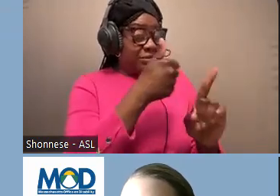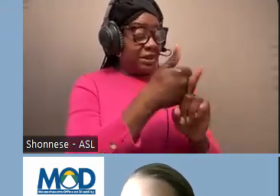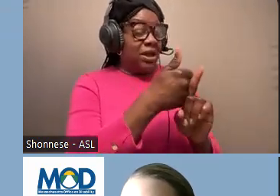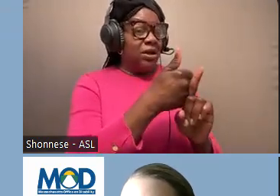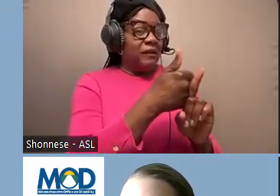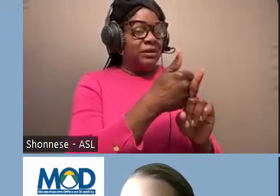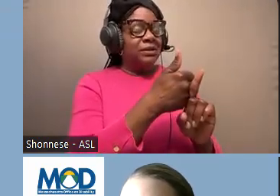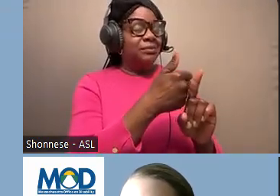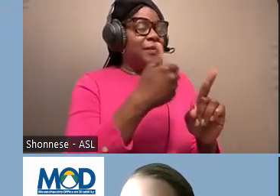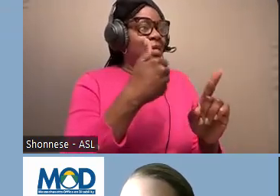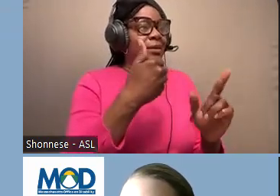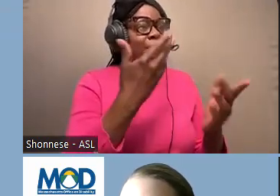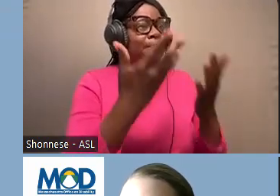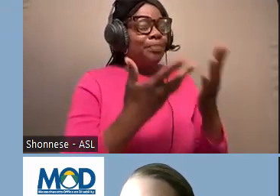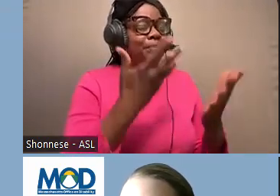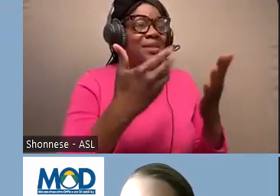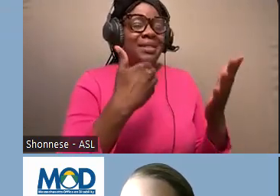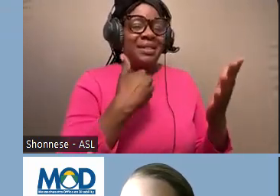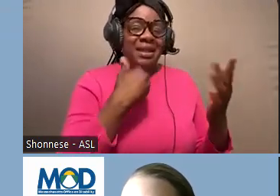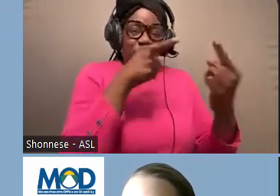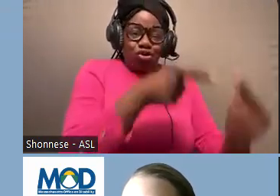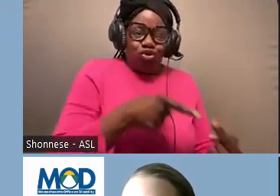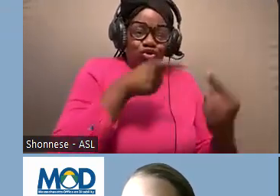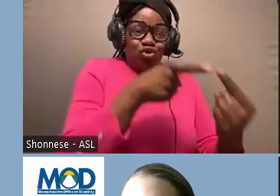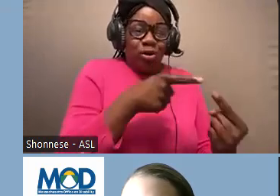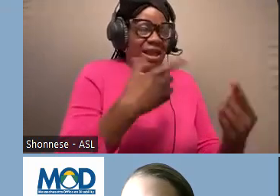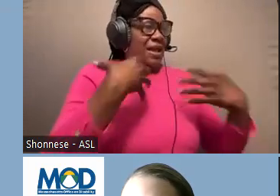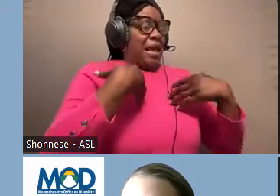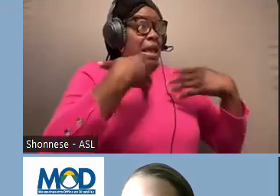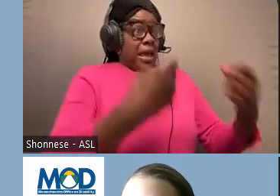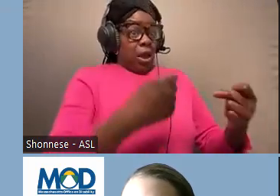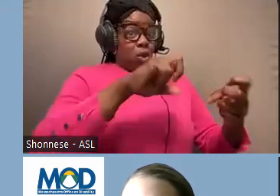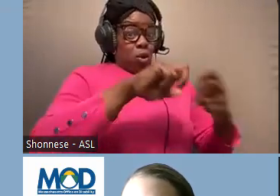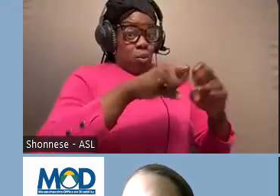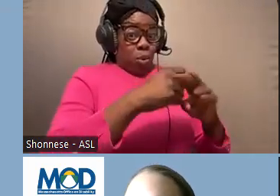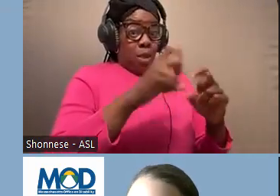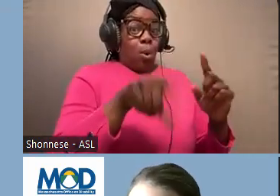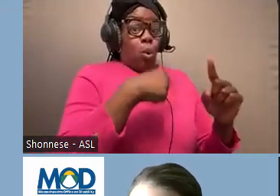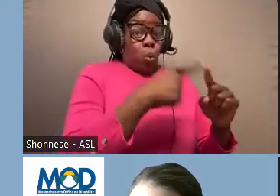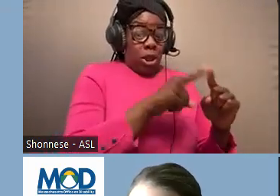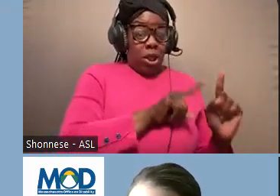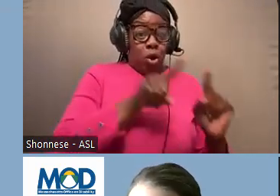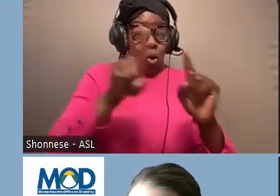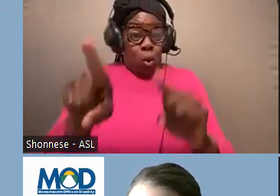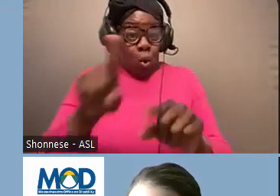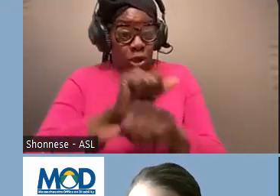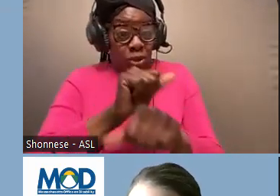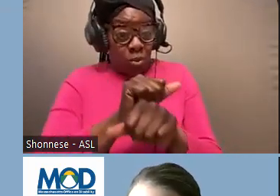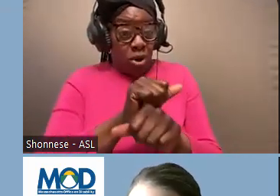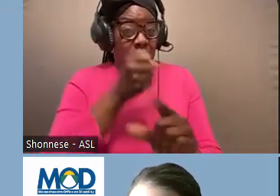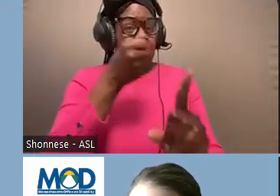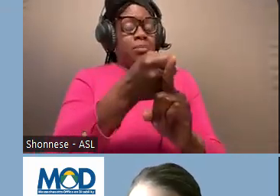I guess some sort of health issues when they travel to work. So they're requesting to work